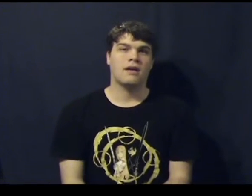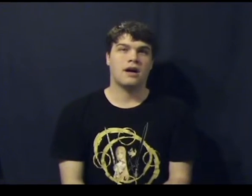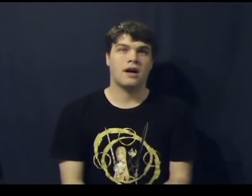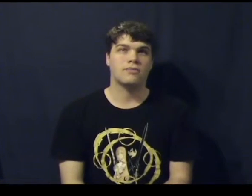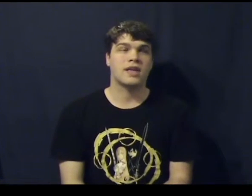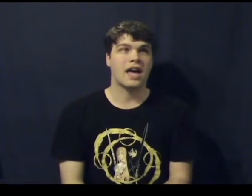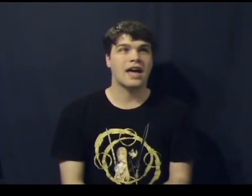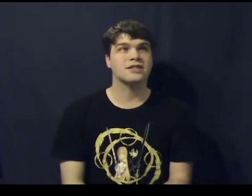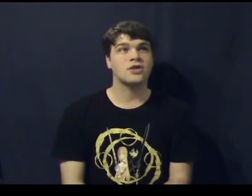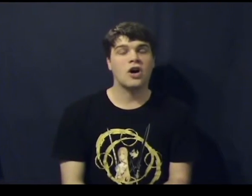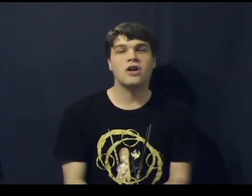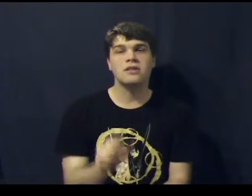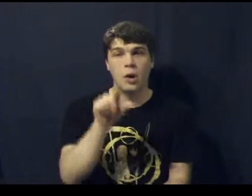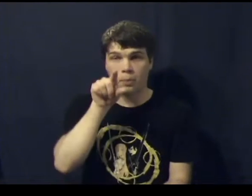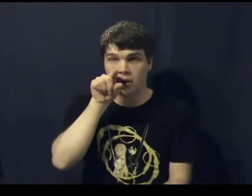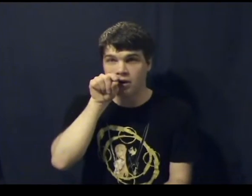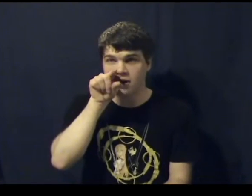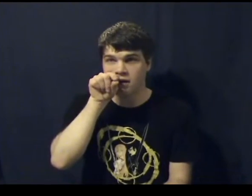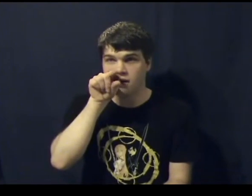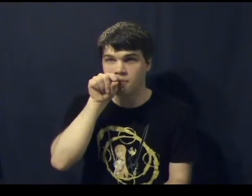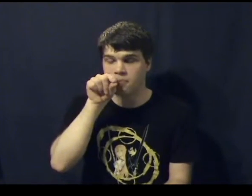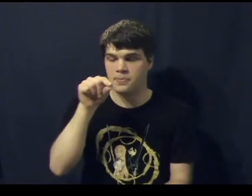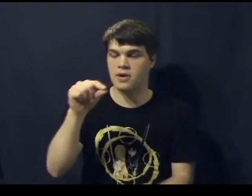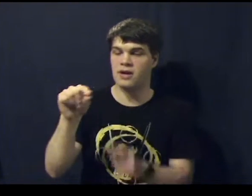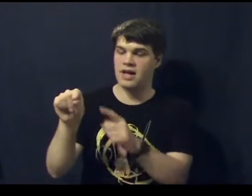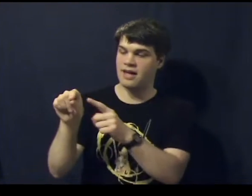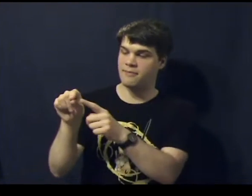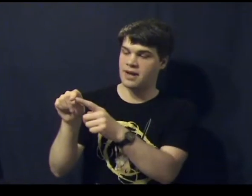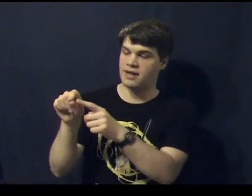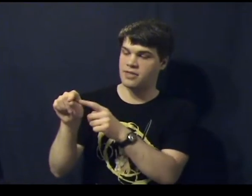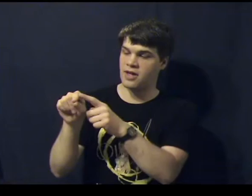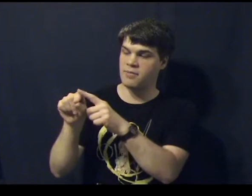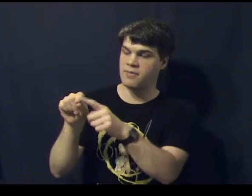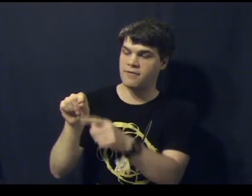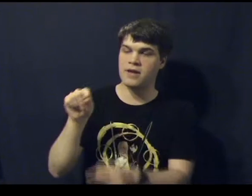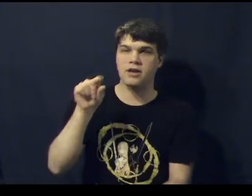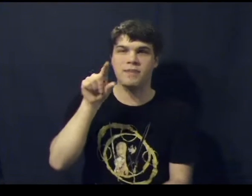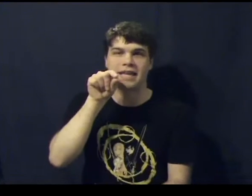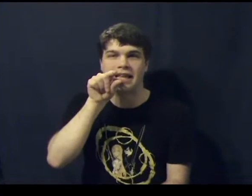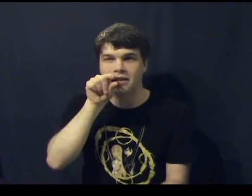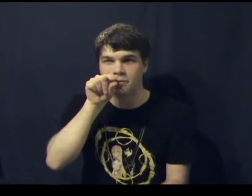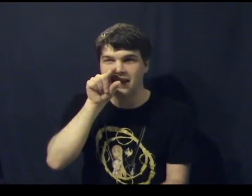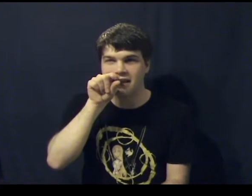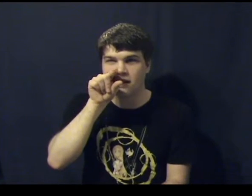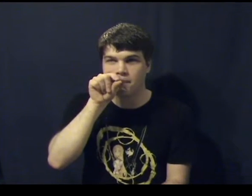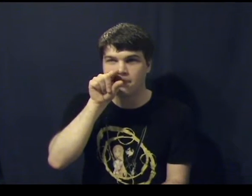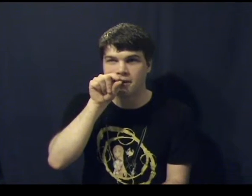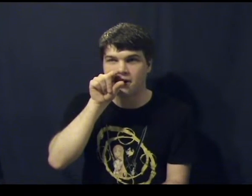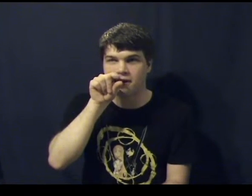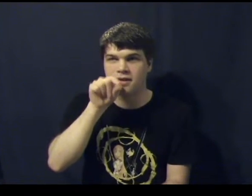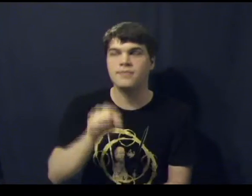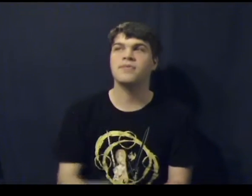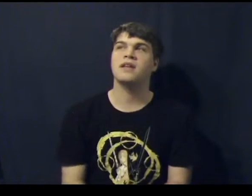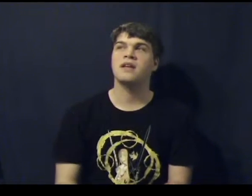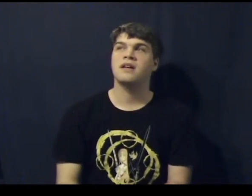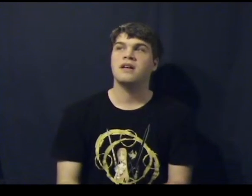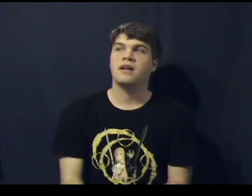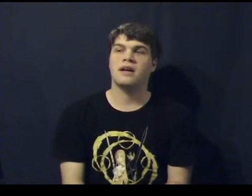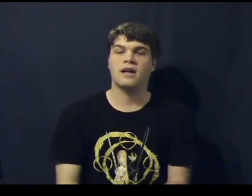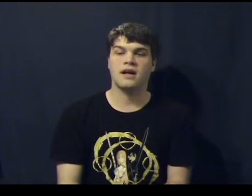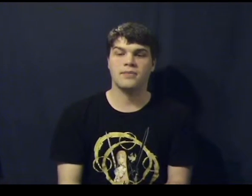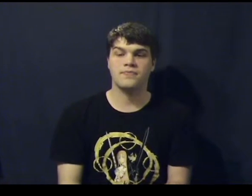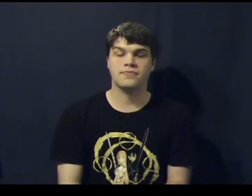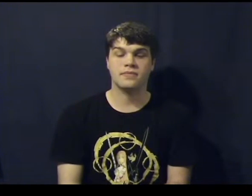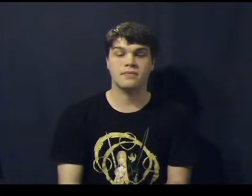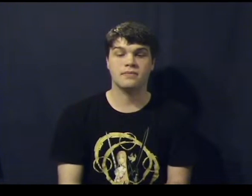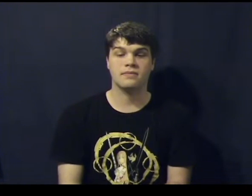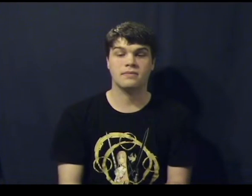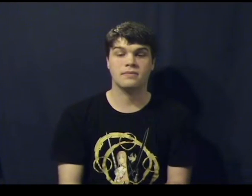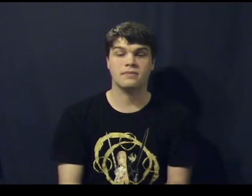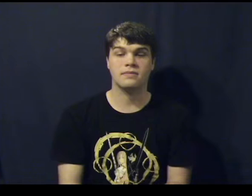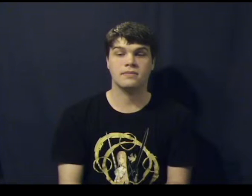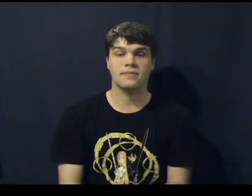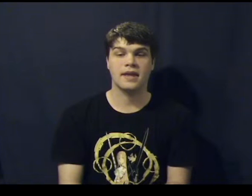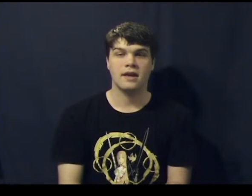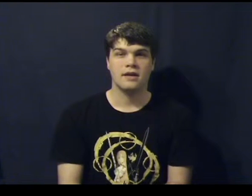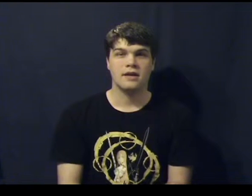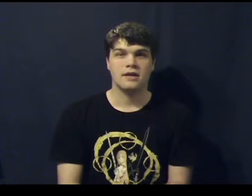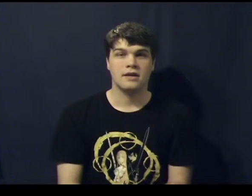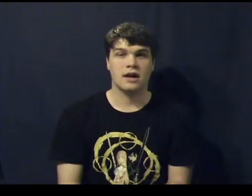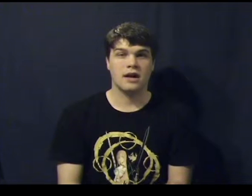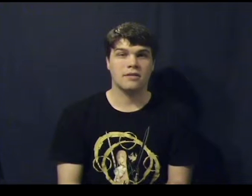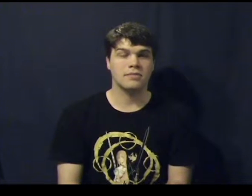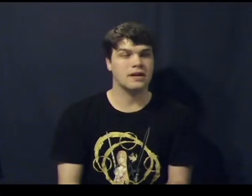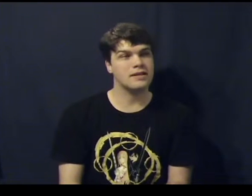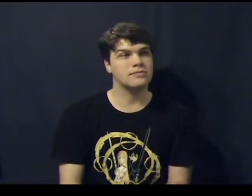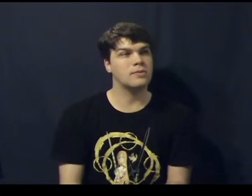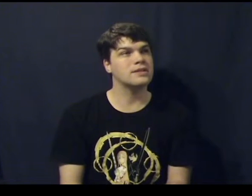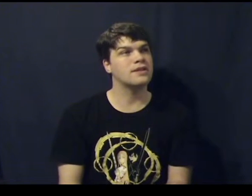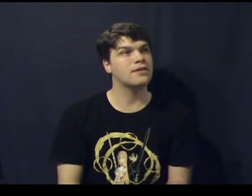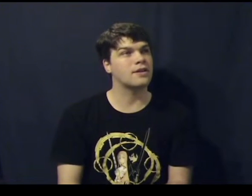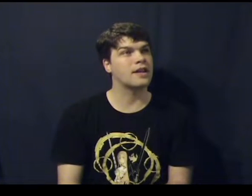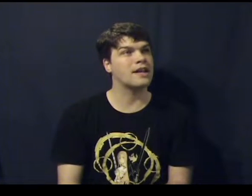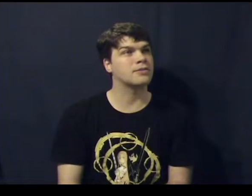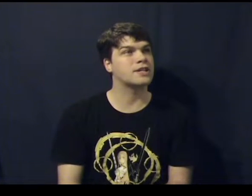Cat, dog, bird. Bird - I have my thumb and my finger making a little beak, bird. What other animals